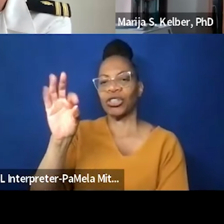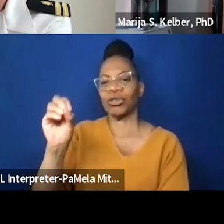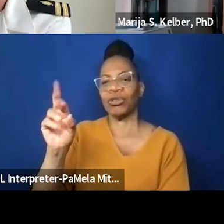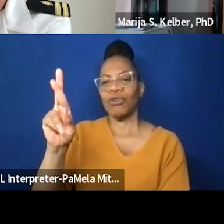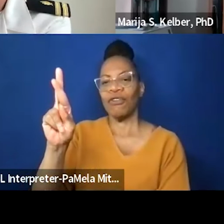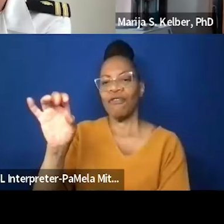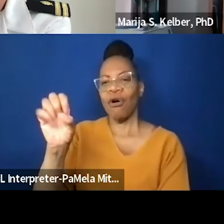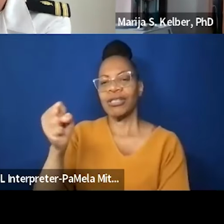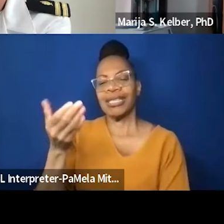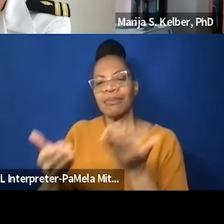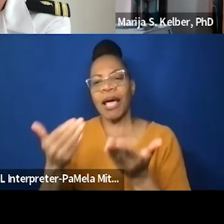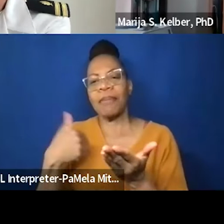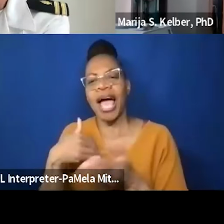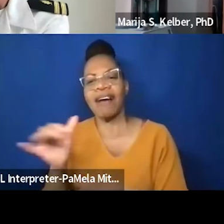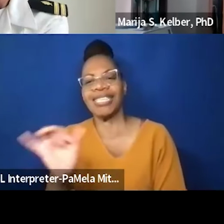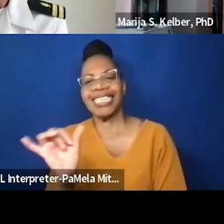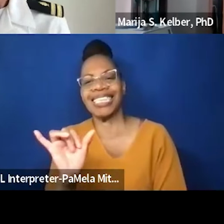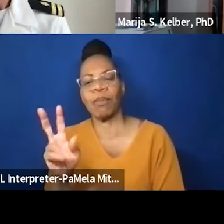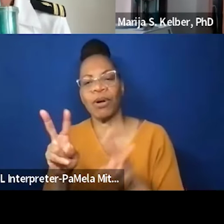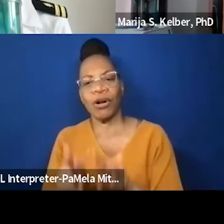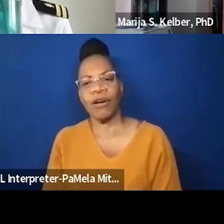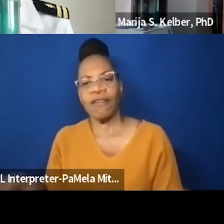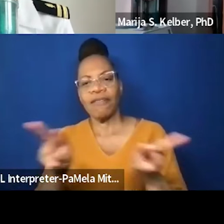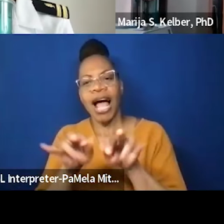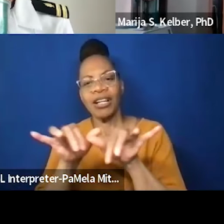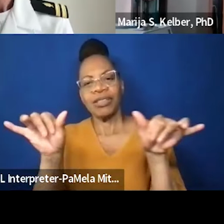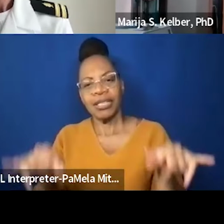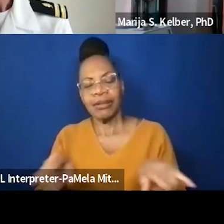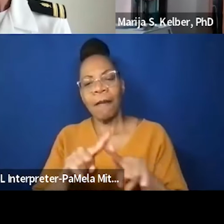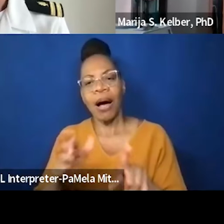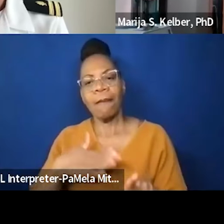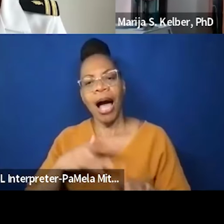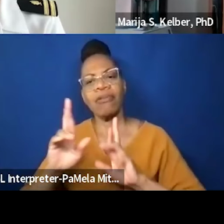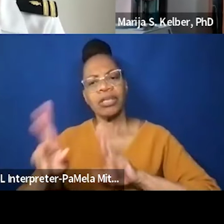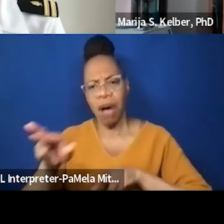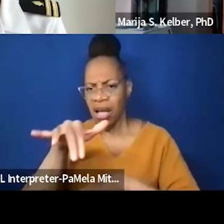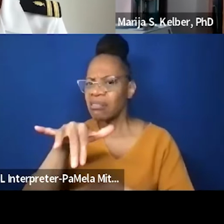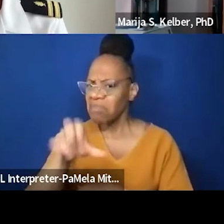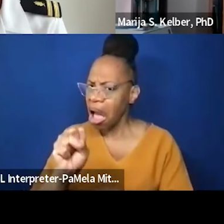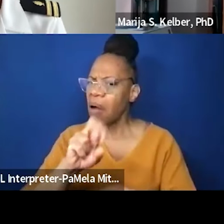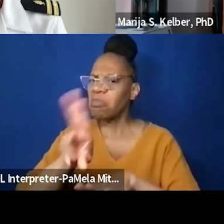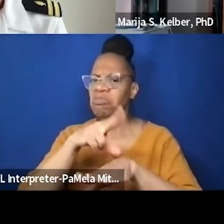might have a very similar values system. But I would say yes, they typically do go beyond